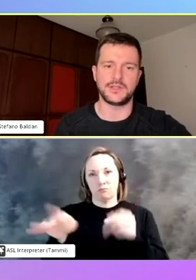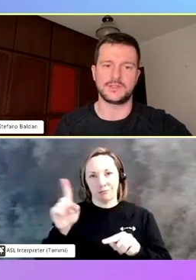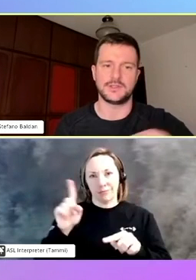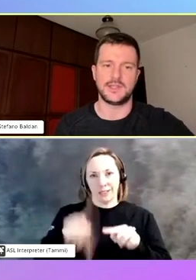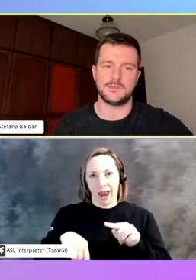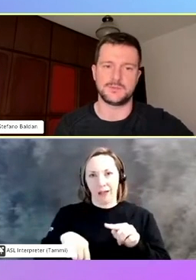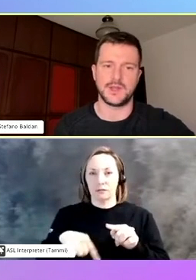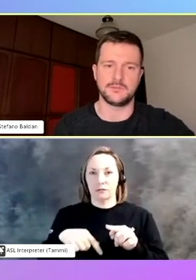fully in society.